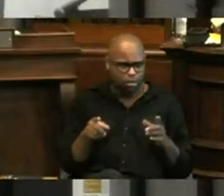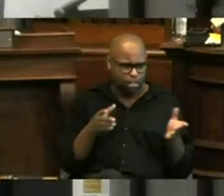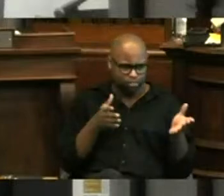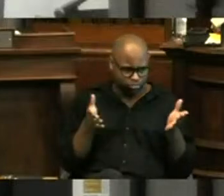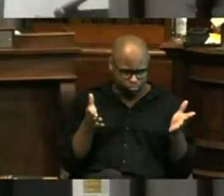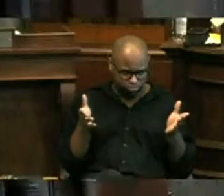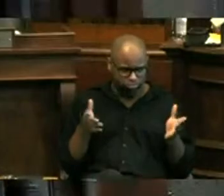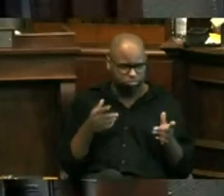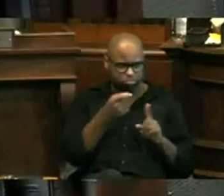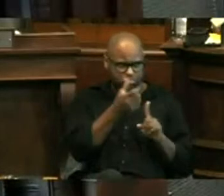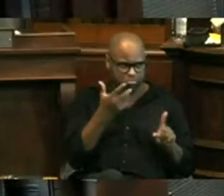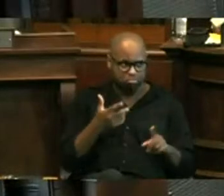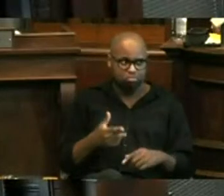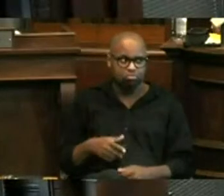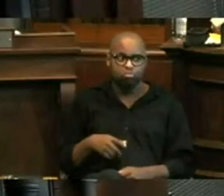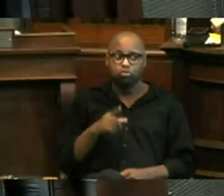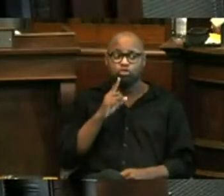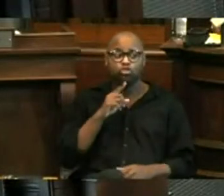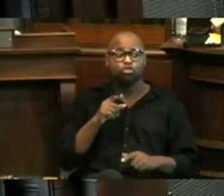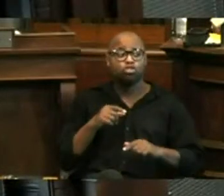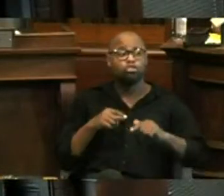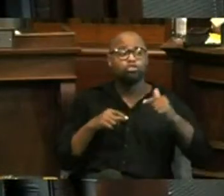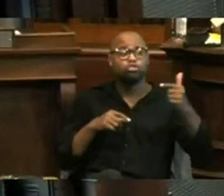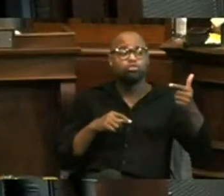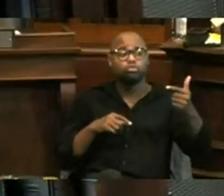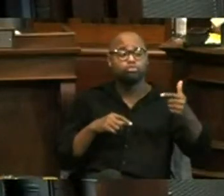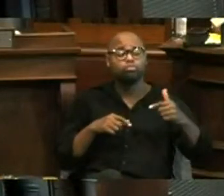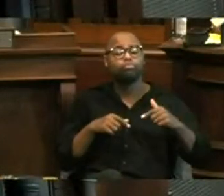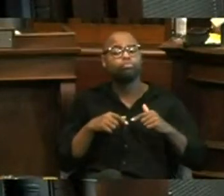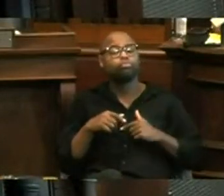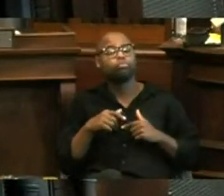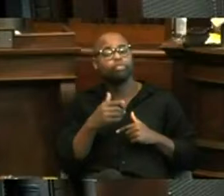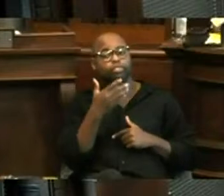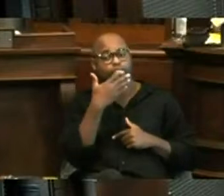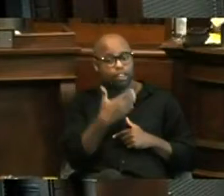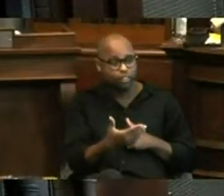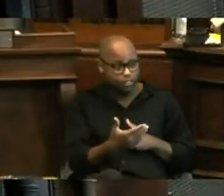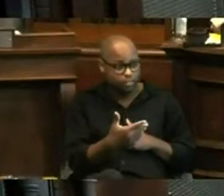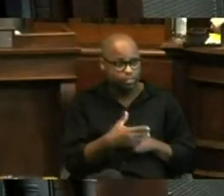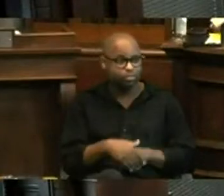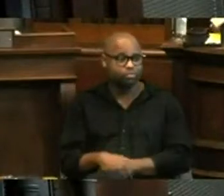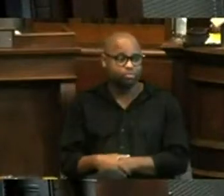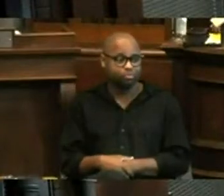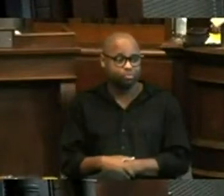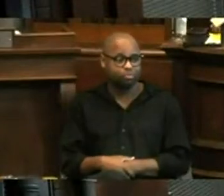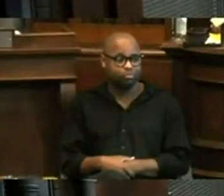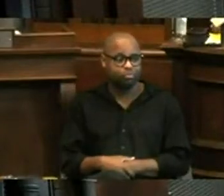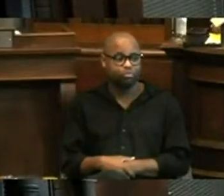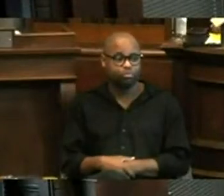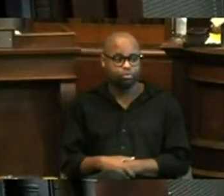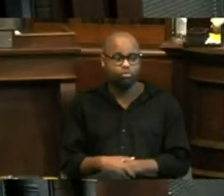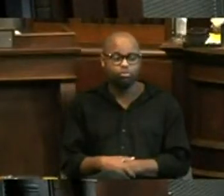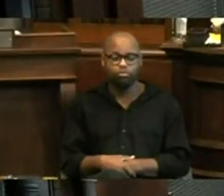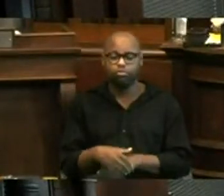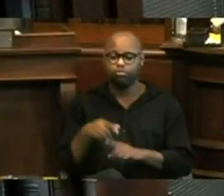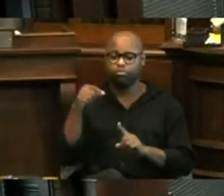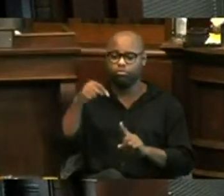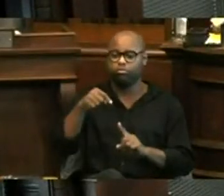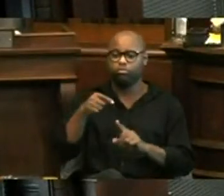that we passed? Oh, I think it was like last month. And I think I know the answer, but might as well have you guys say it. Yeah.